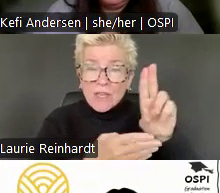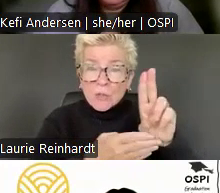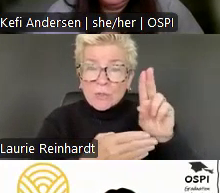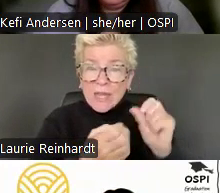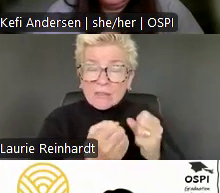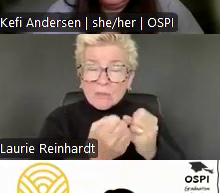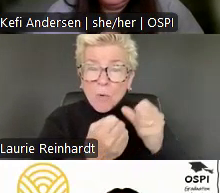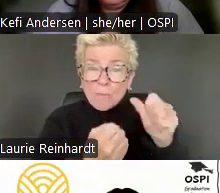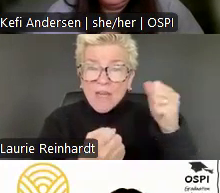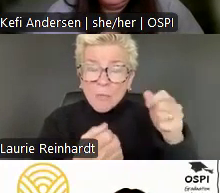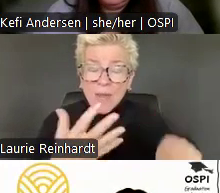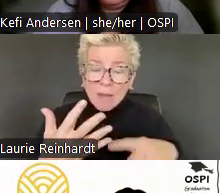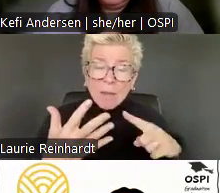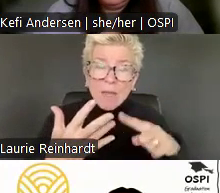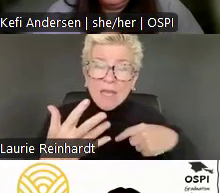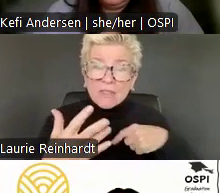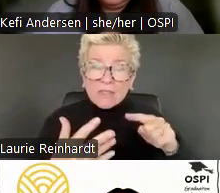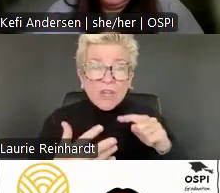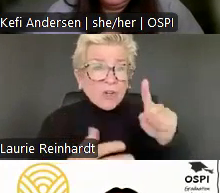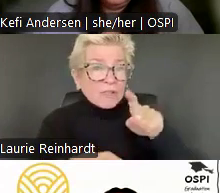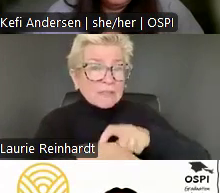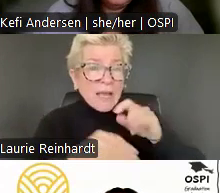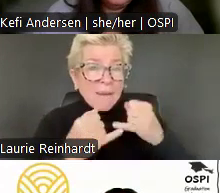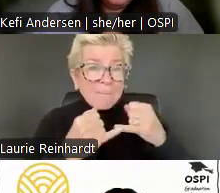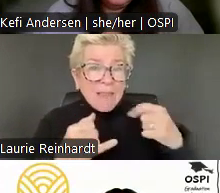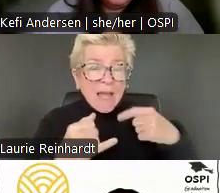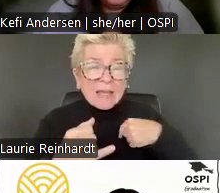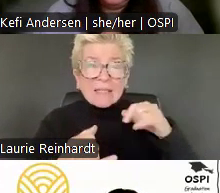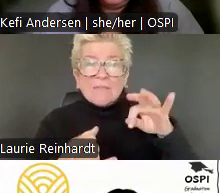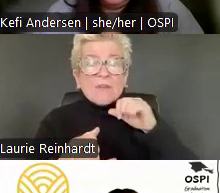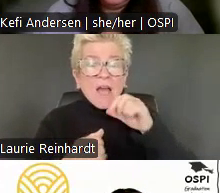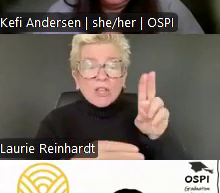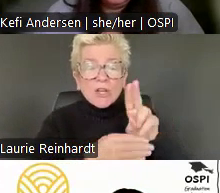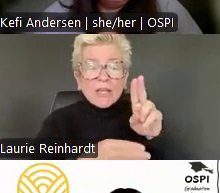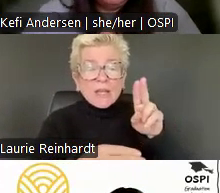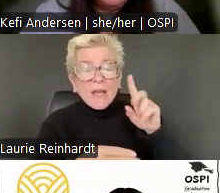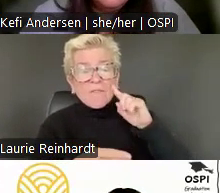if you're looking at the performance-based pathway option for instance. I see Alexandra